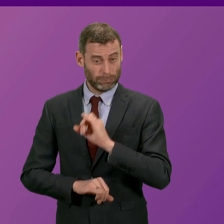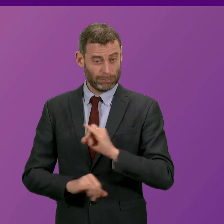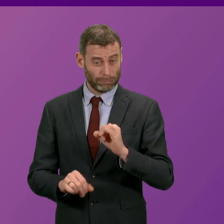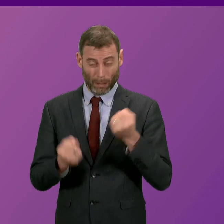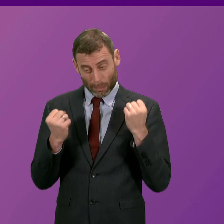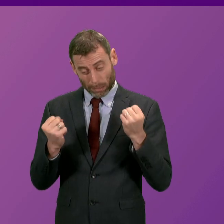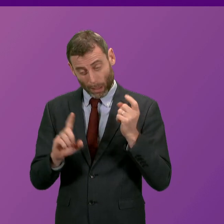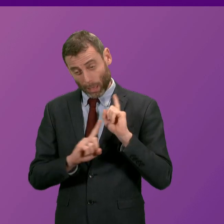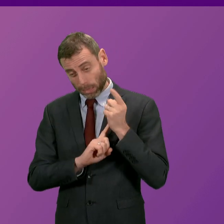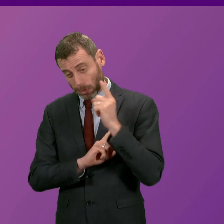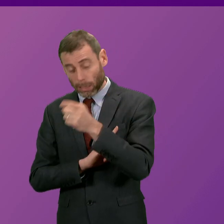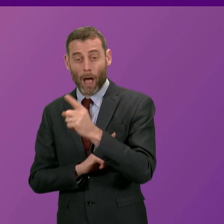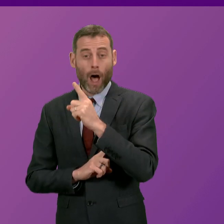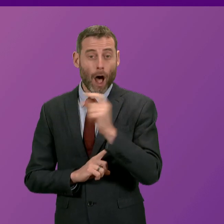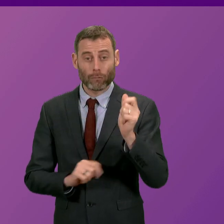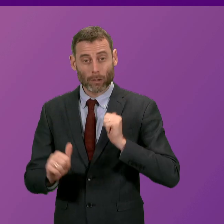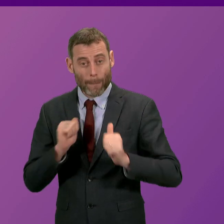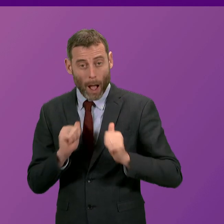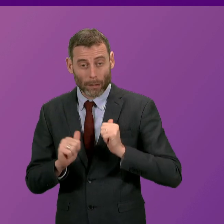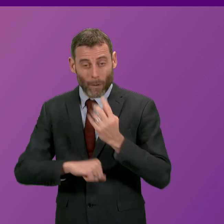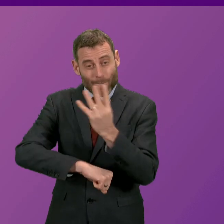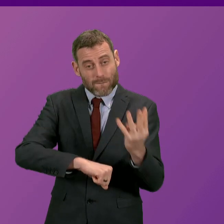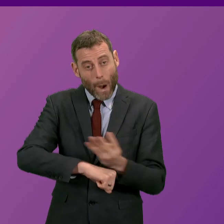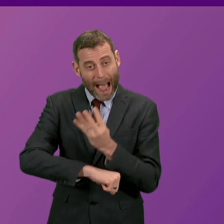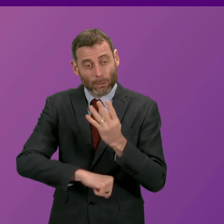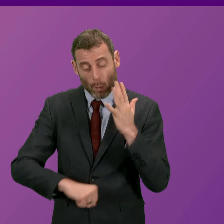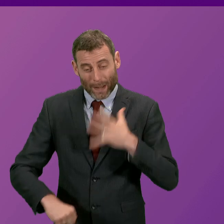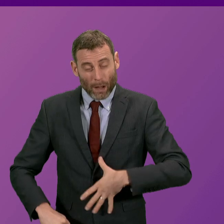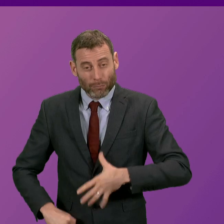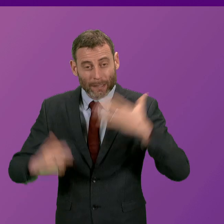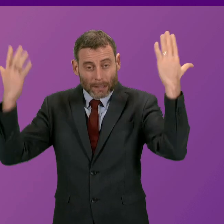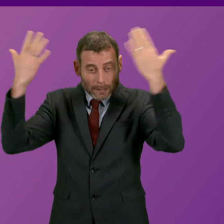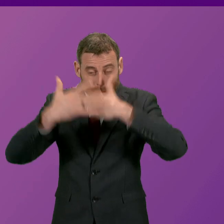Women have been left terrified by four-hour drives in the dark, with deer on the road.